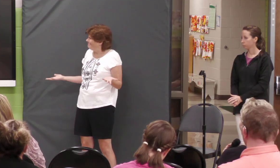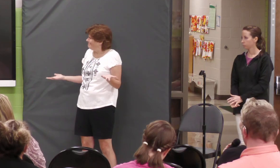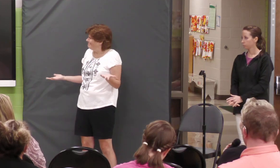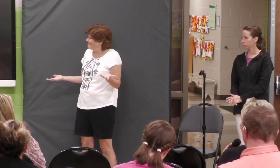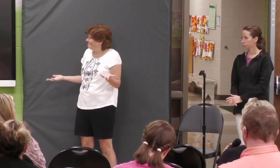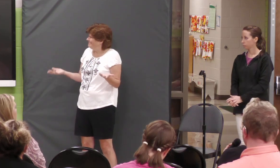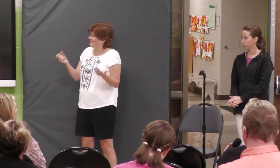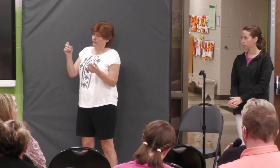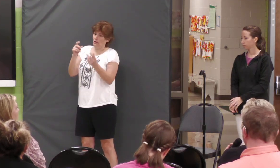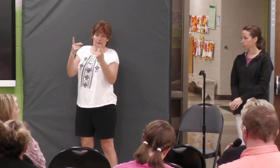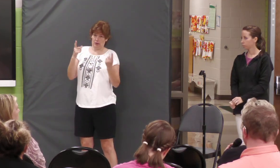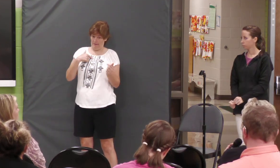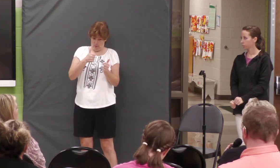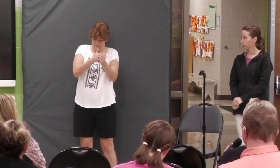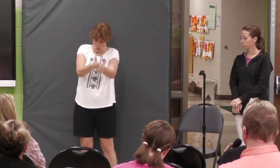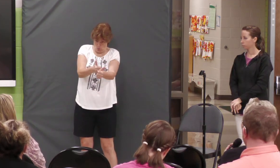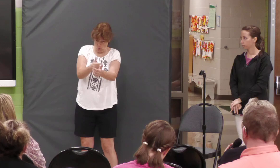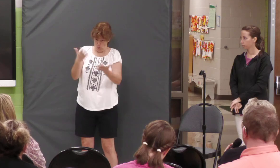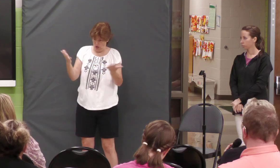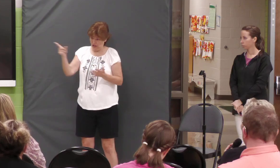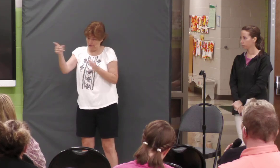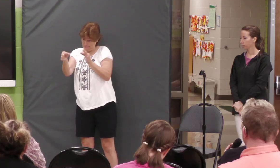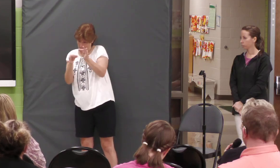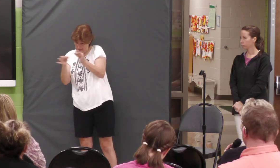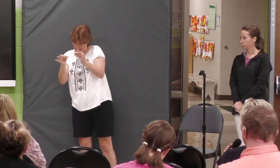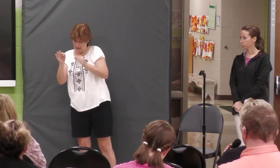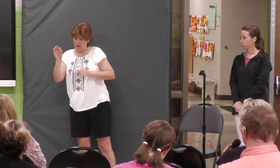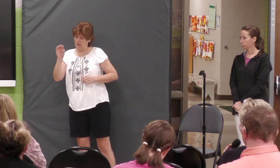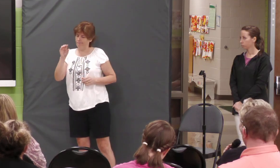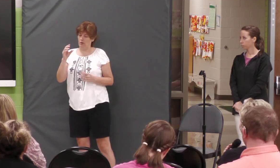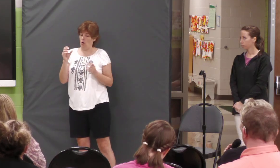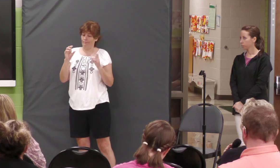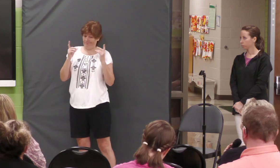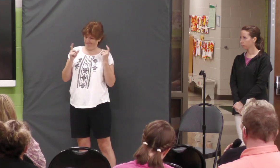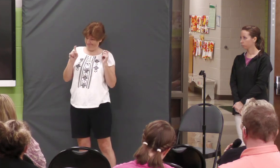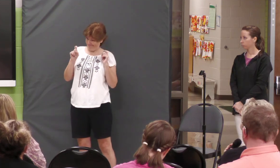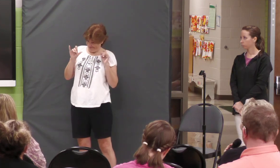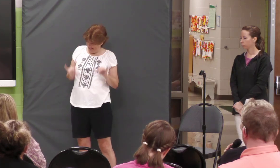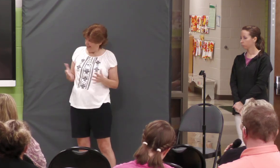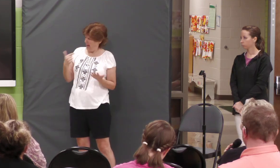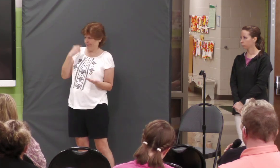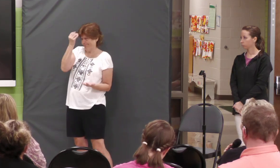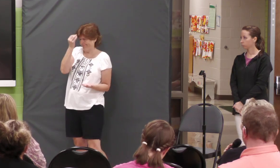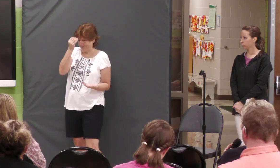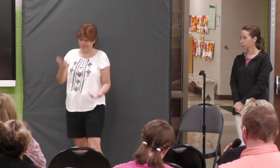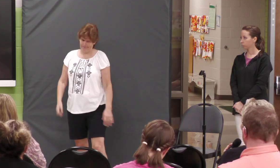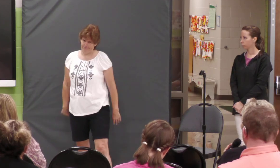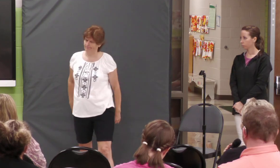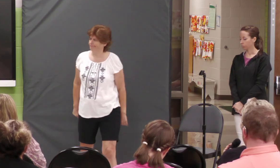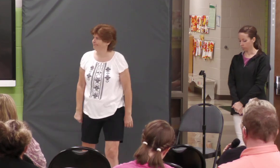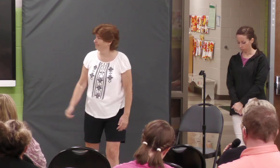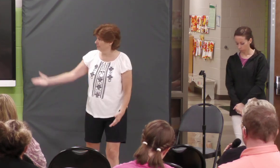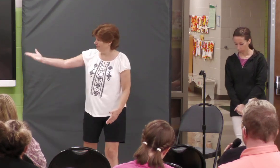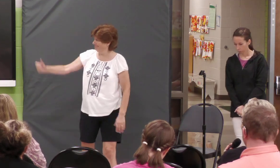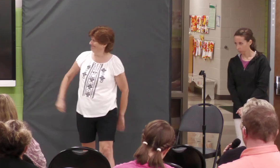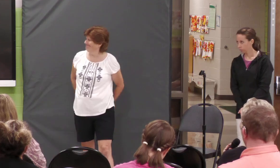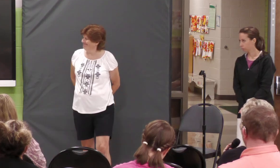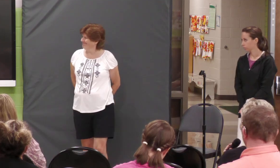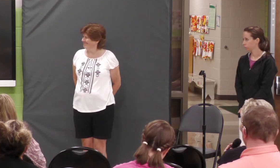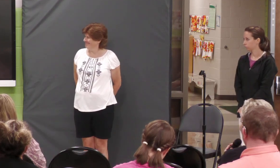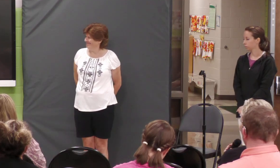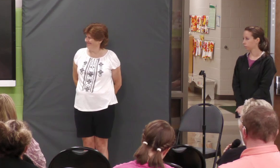for half time so how do we address that you know I'm trying to figure out how to address